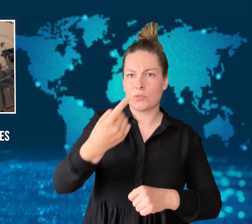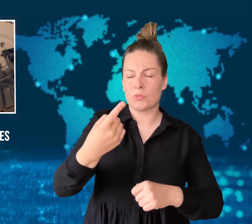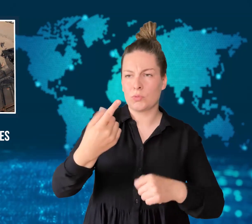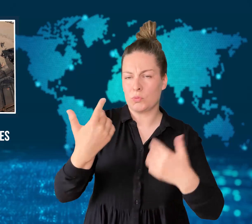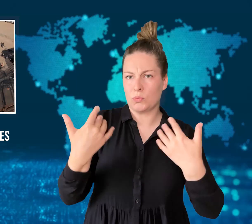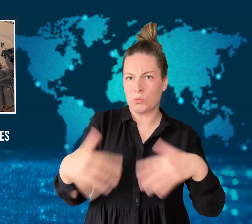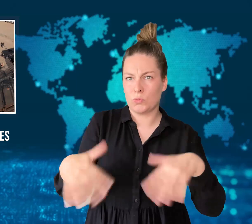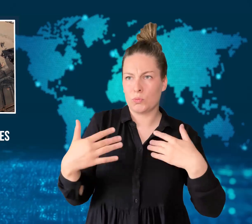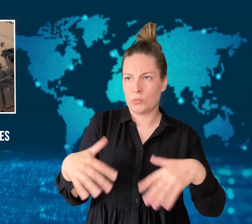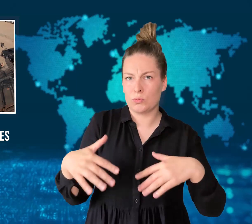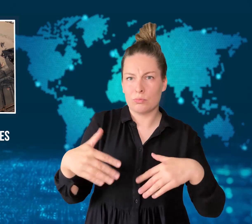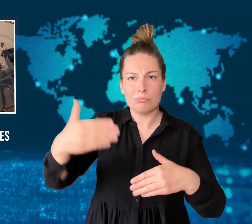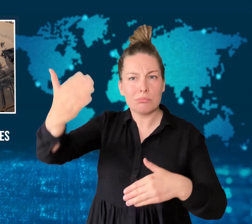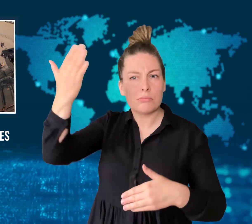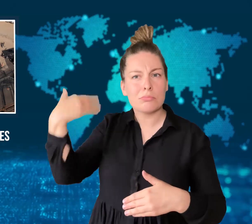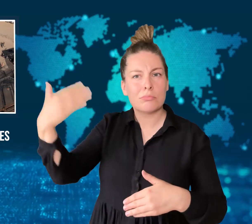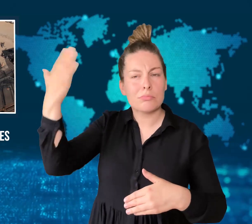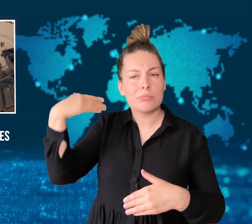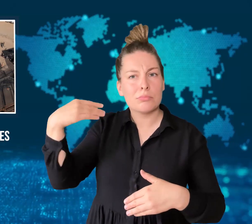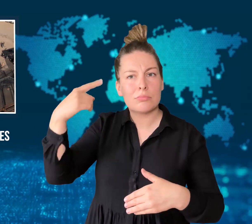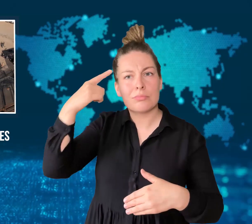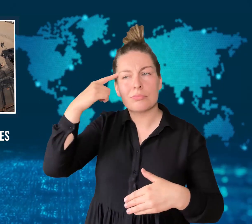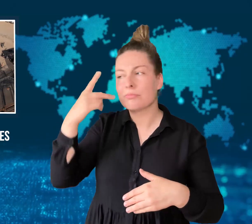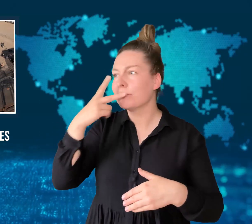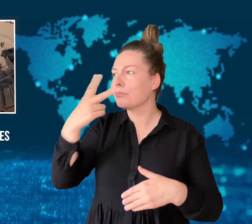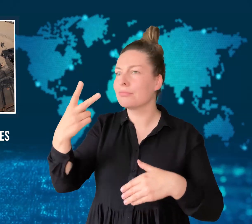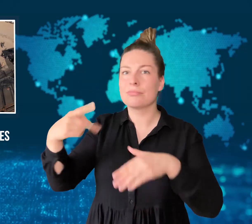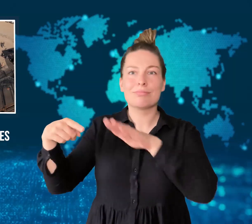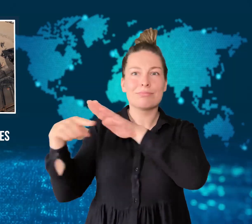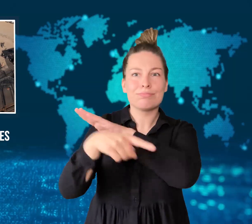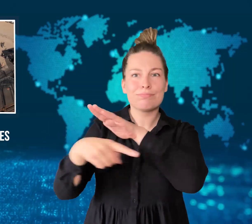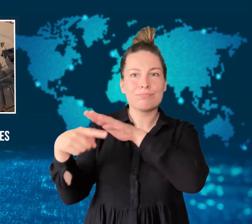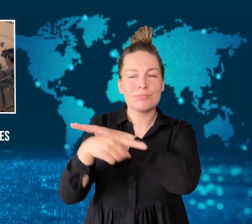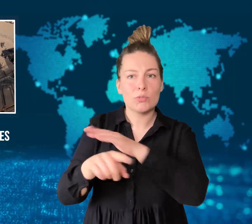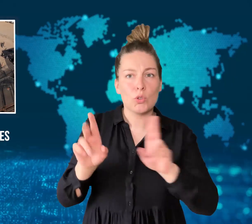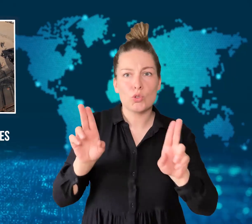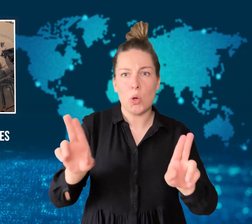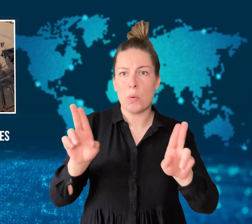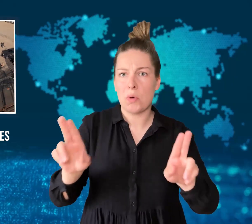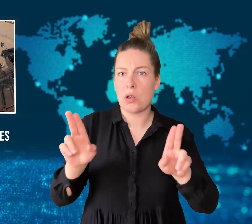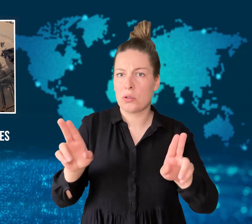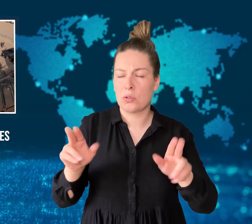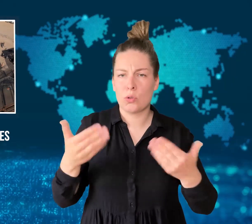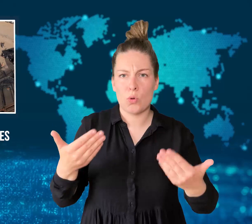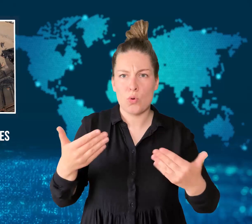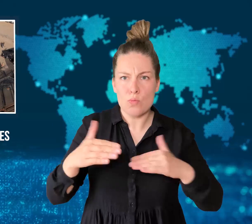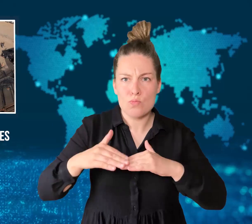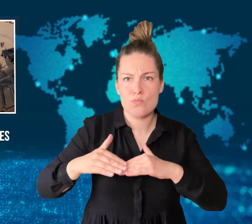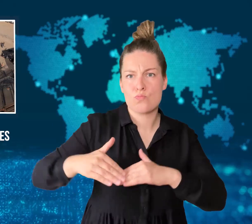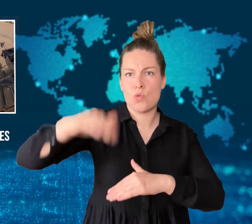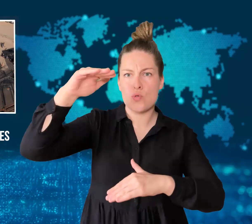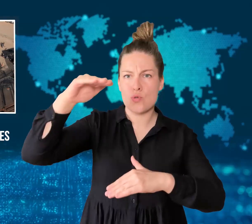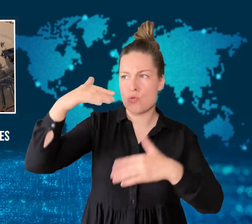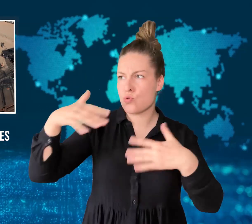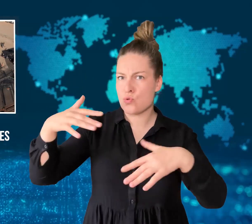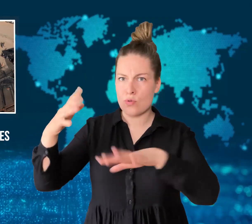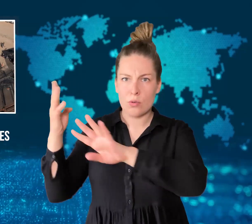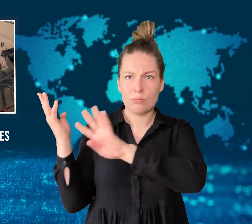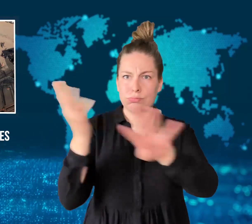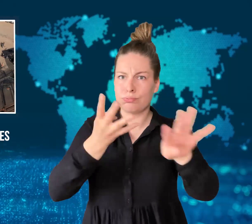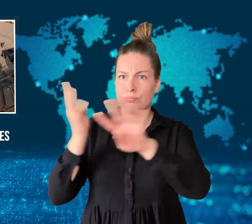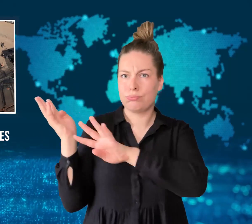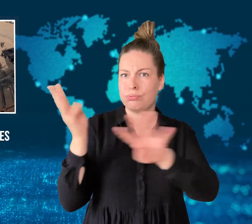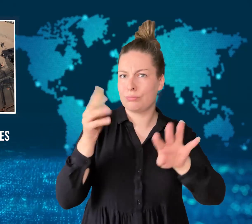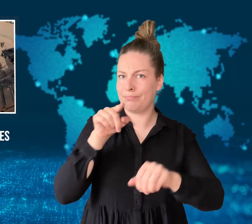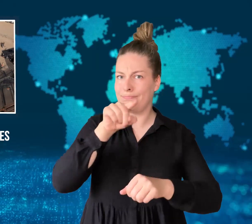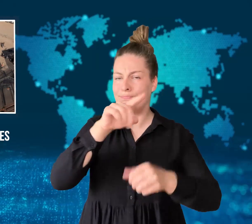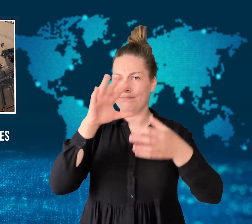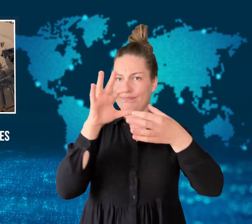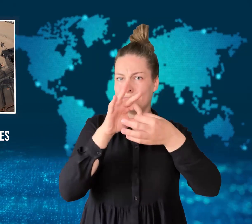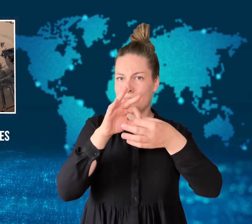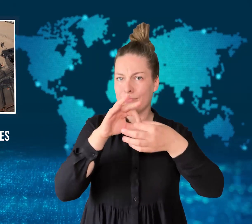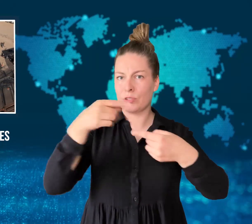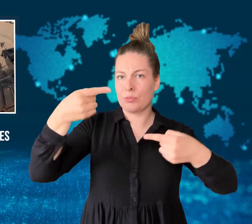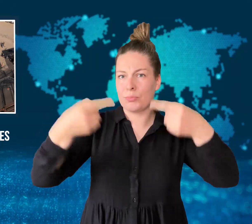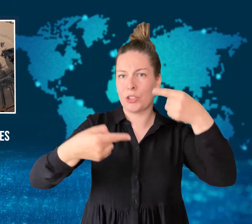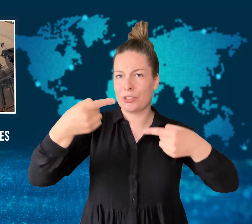as many migrant arrivals as they expected.